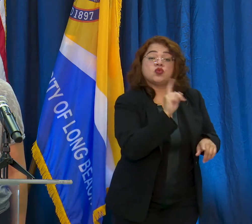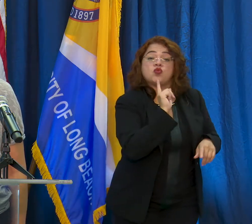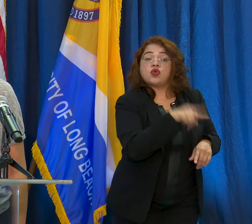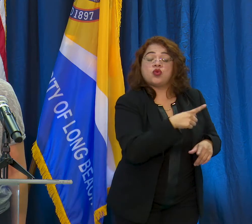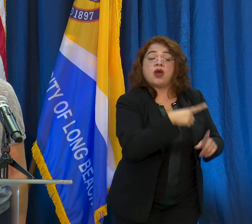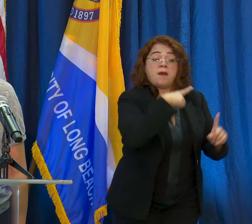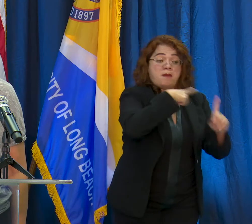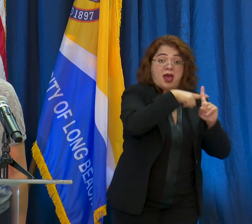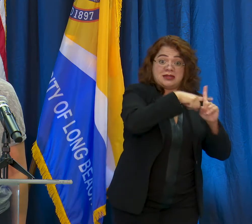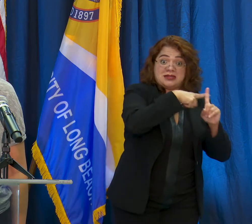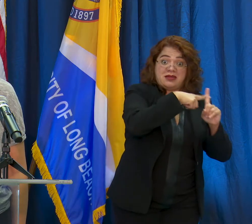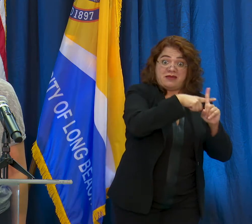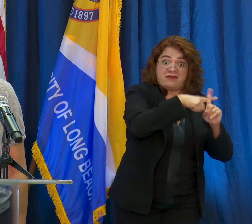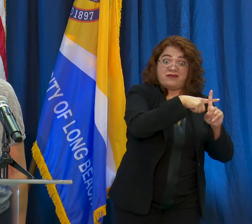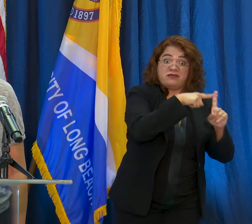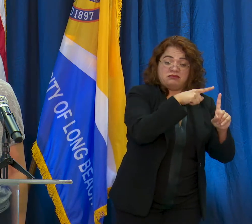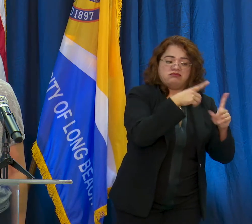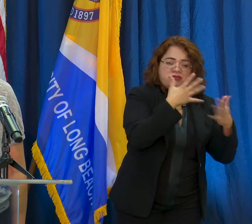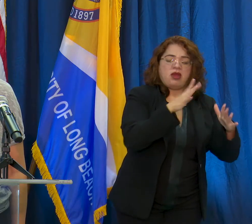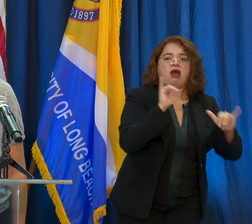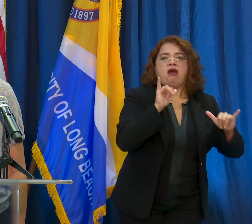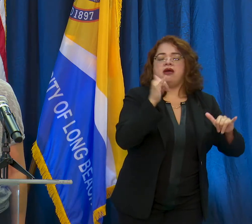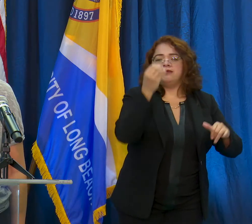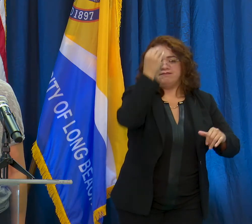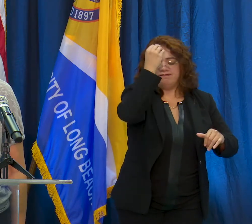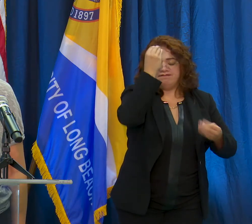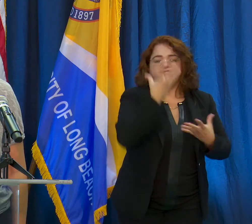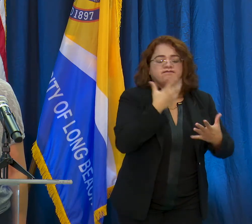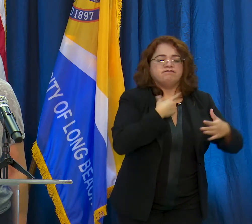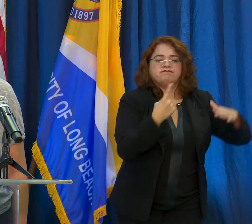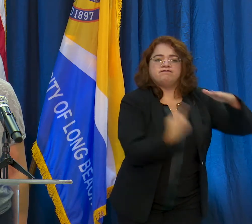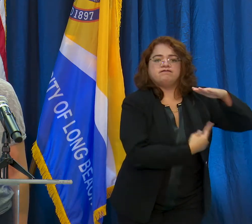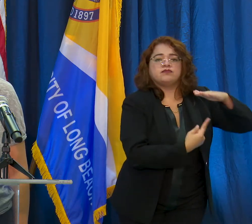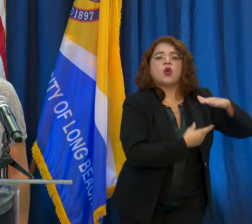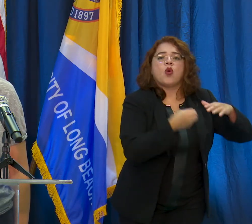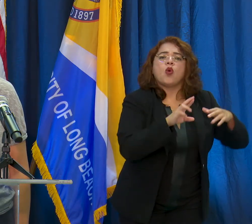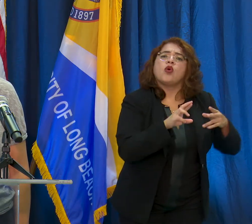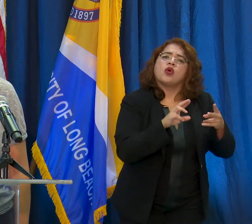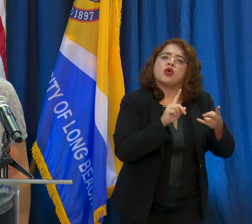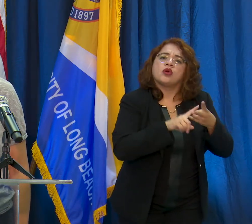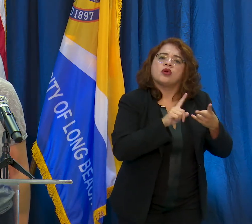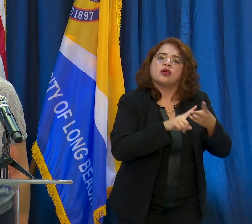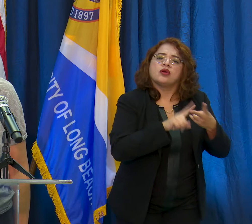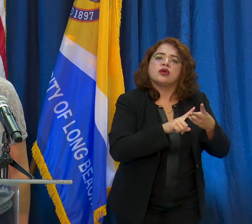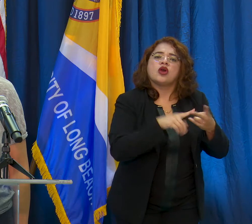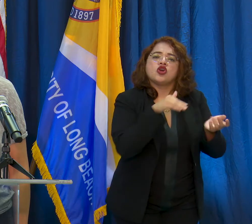or a health care provider has told them we think you have COVID-19.